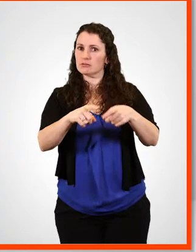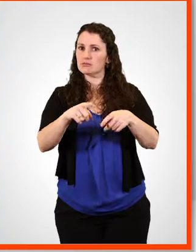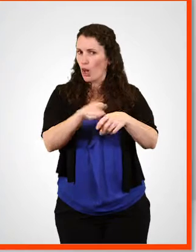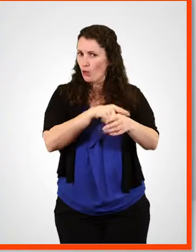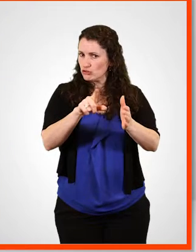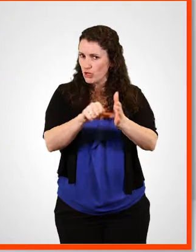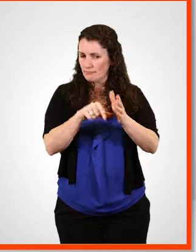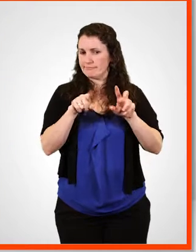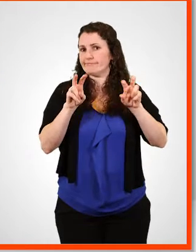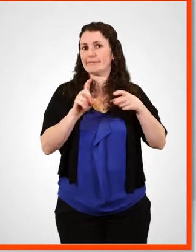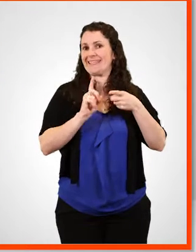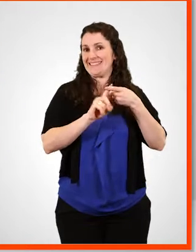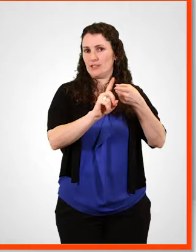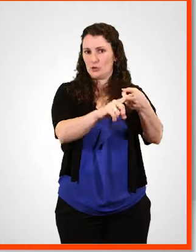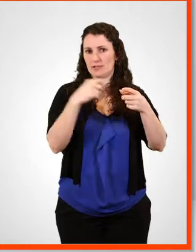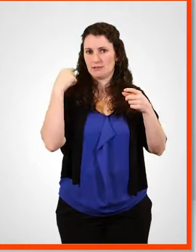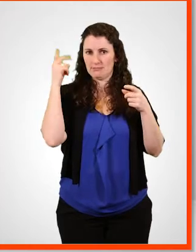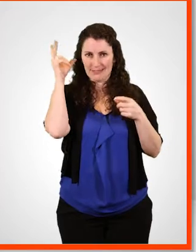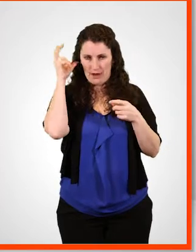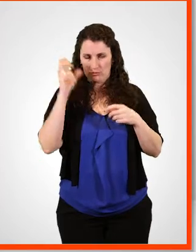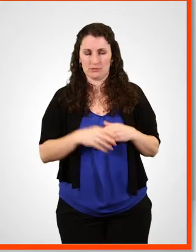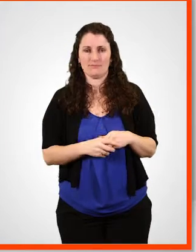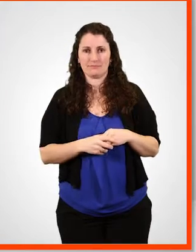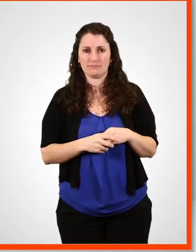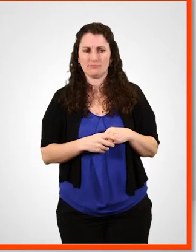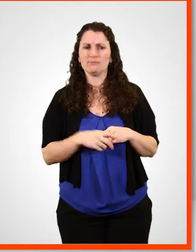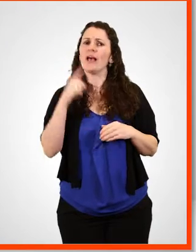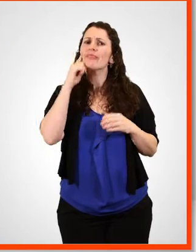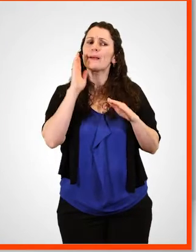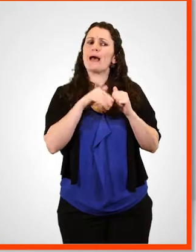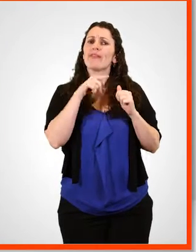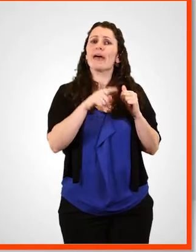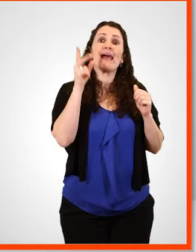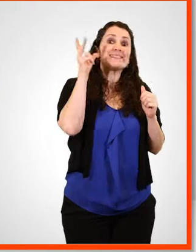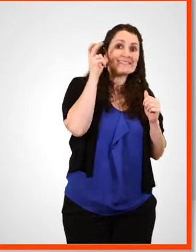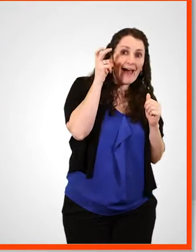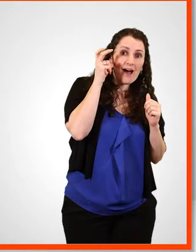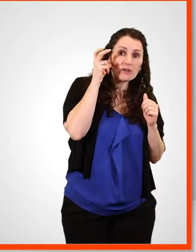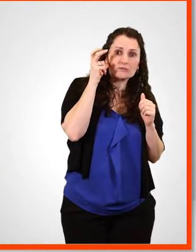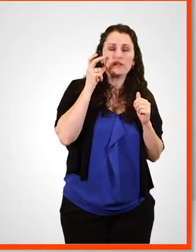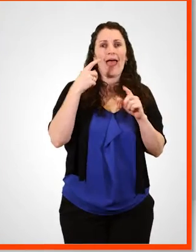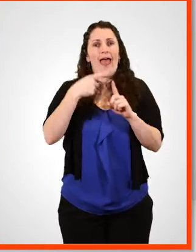So continuous sounds, when we think about the letter name that's associated with them, so we'll take the "mmm" sound for example,